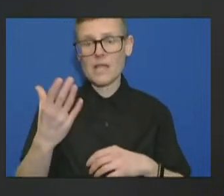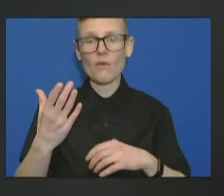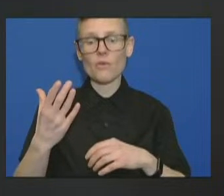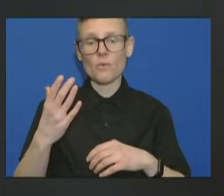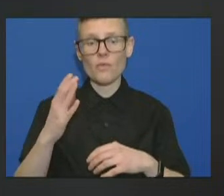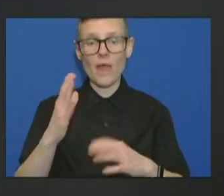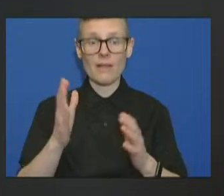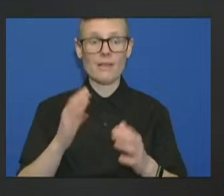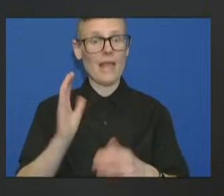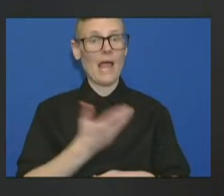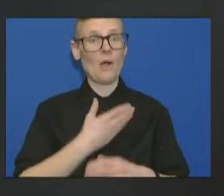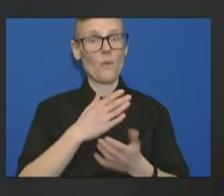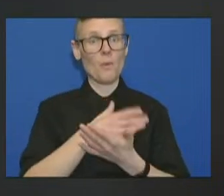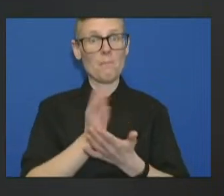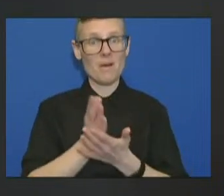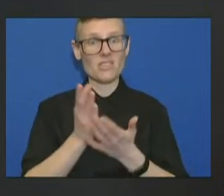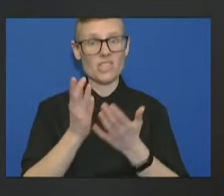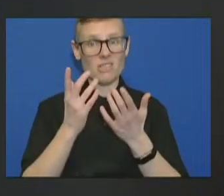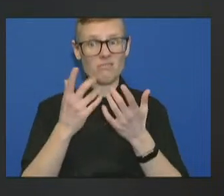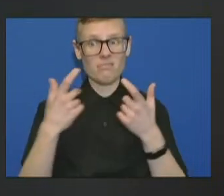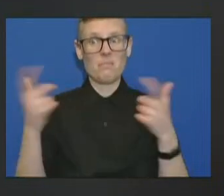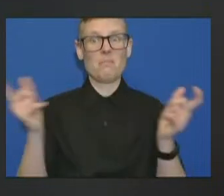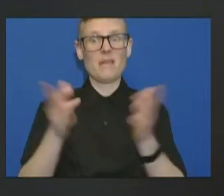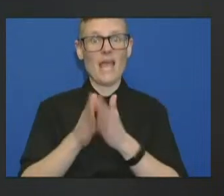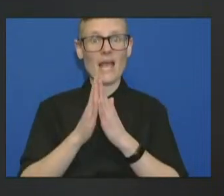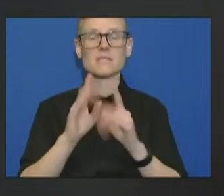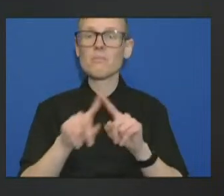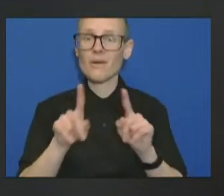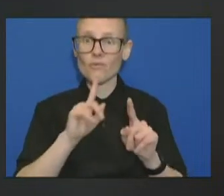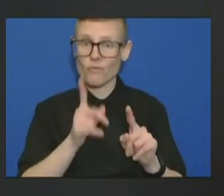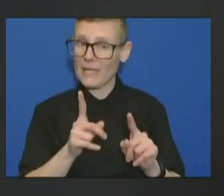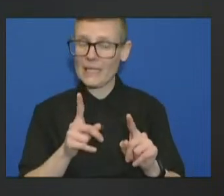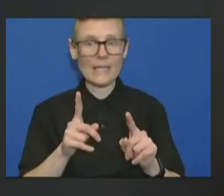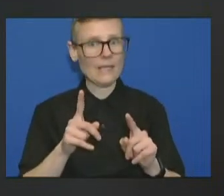with council. I will tell you